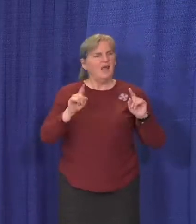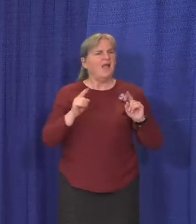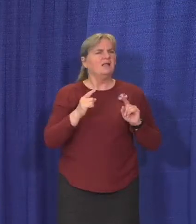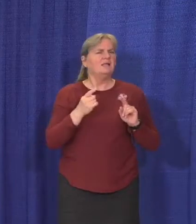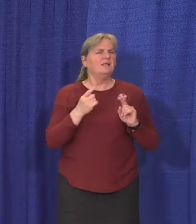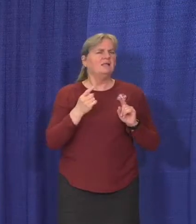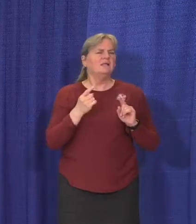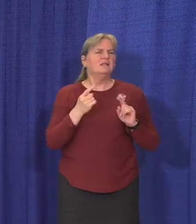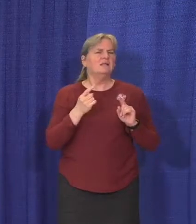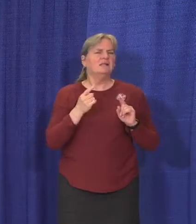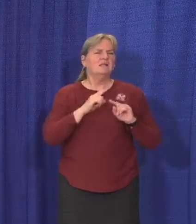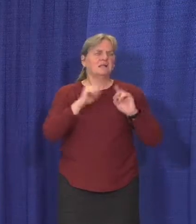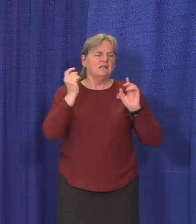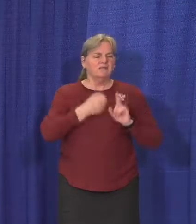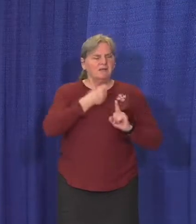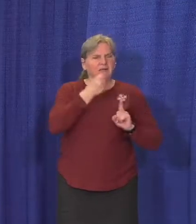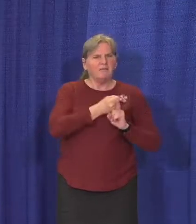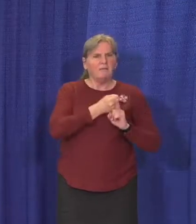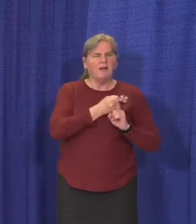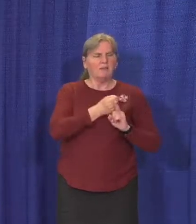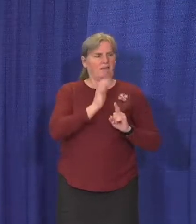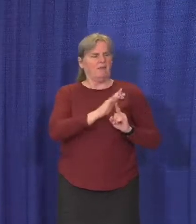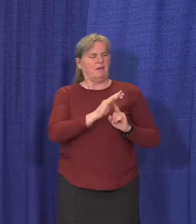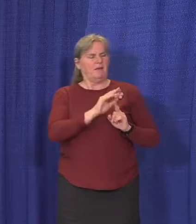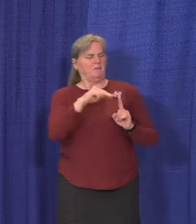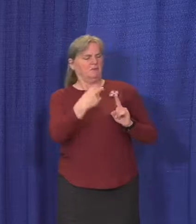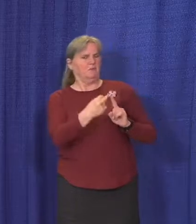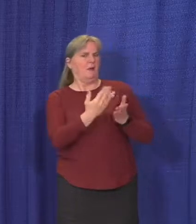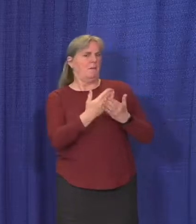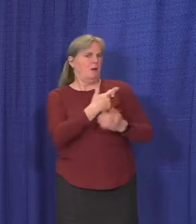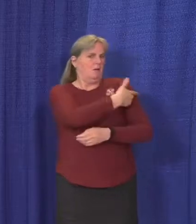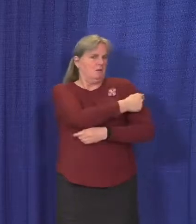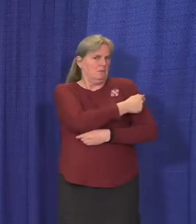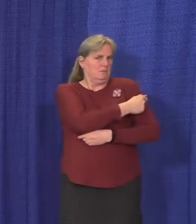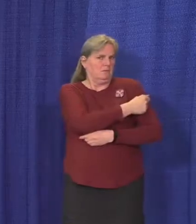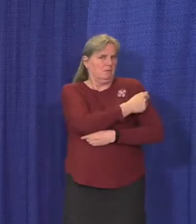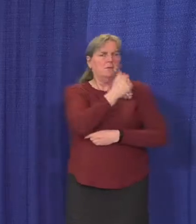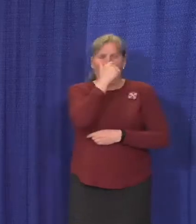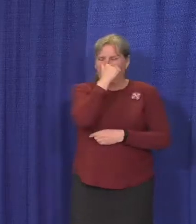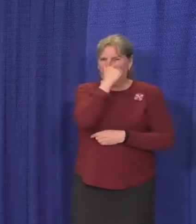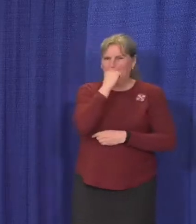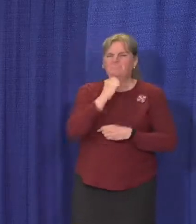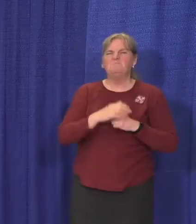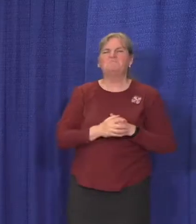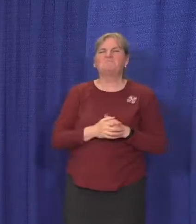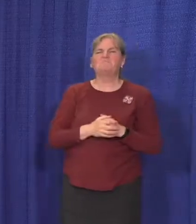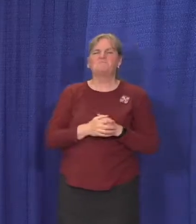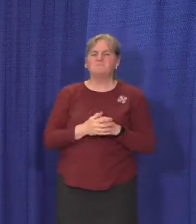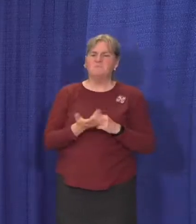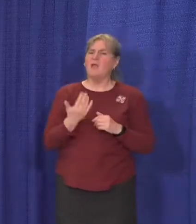have a different impact. We are continuing to work with